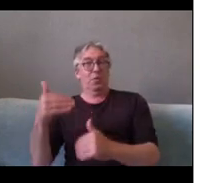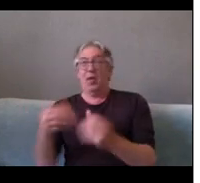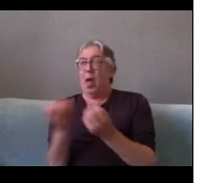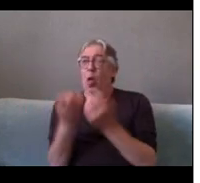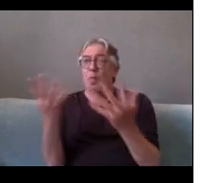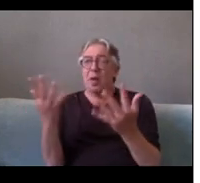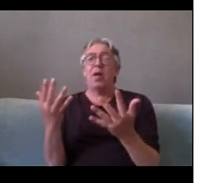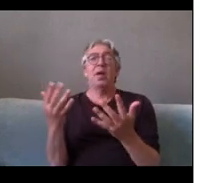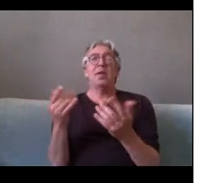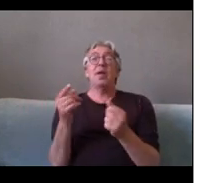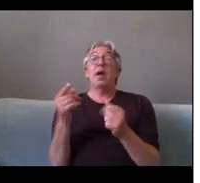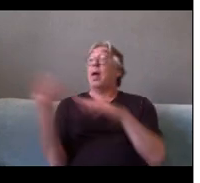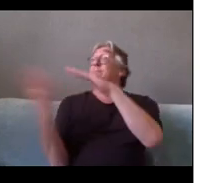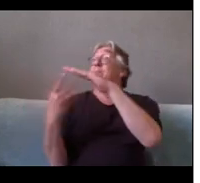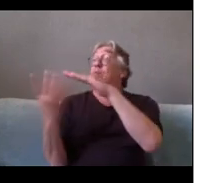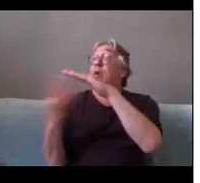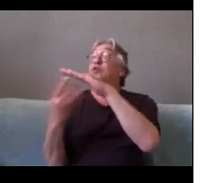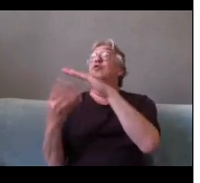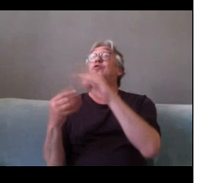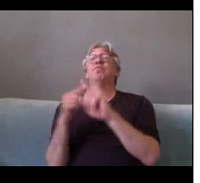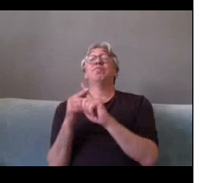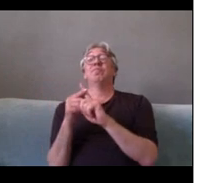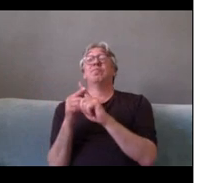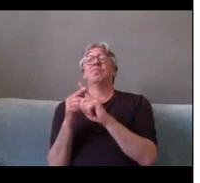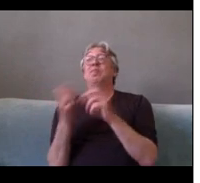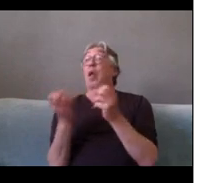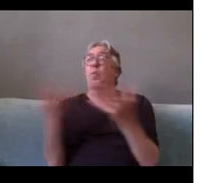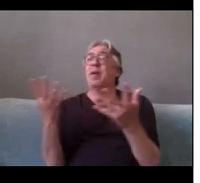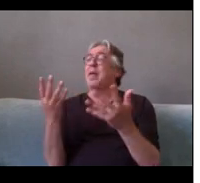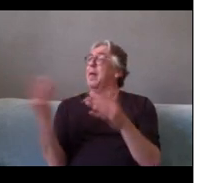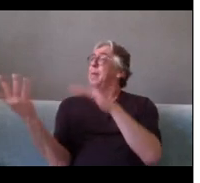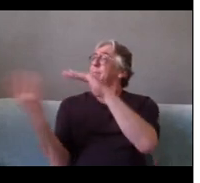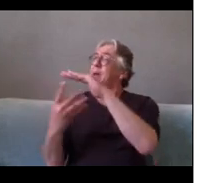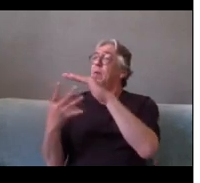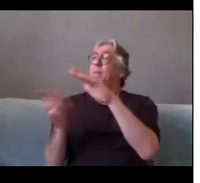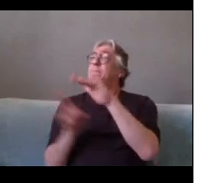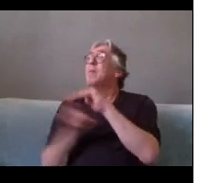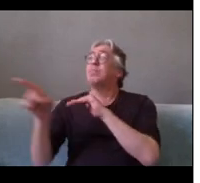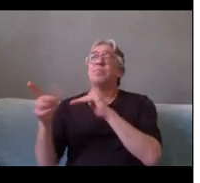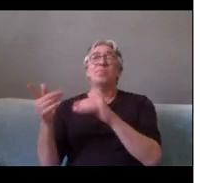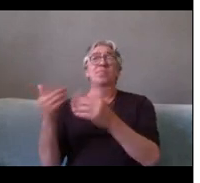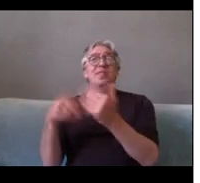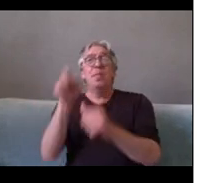So we're going to collect a lot of information in terms of PWDs.